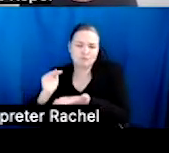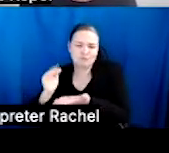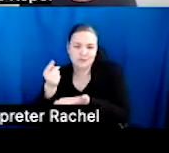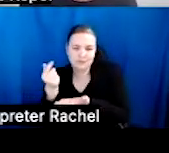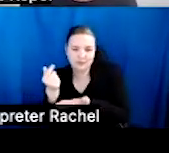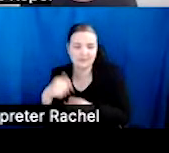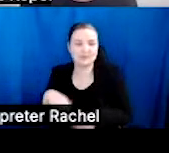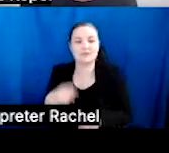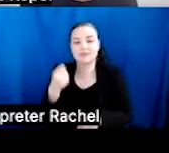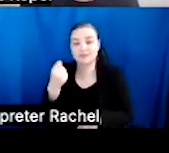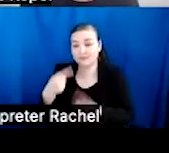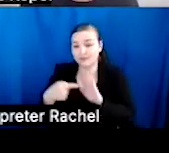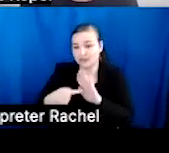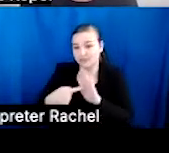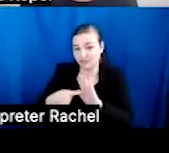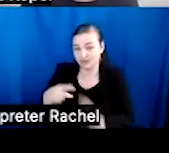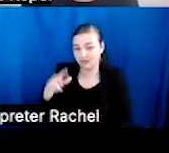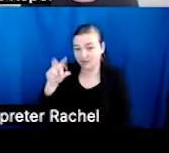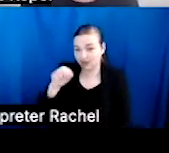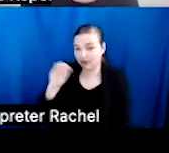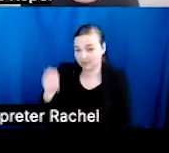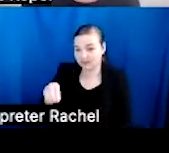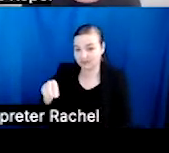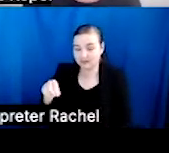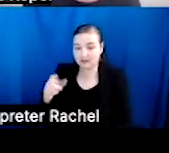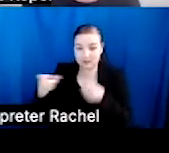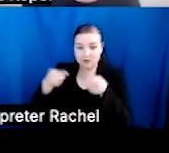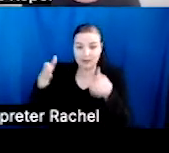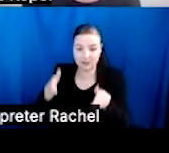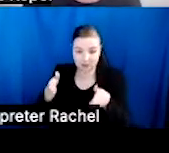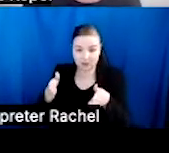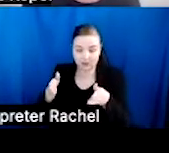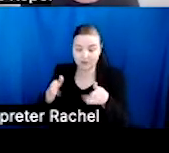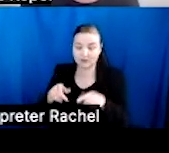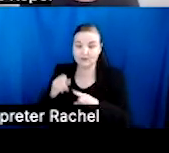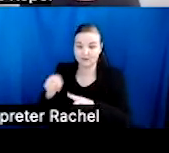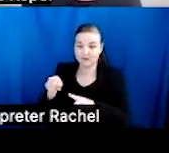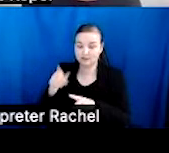pay cut. 30% of her salary is still several times the average Union member's salary. Meanwhile,